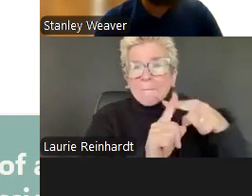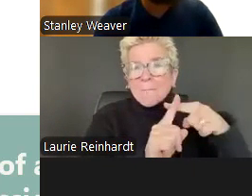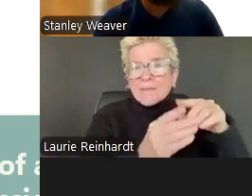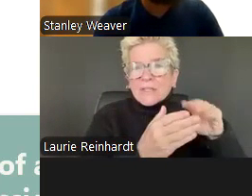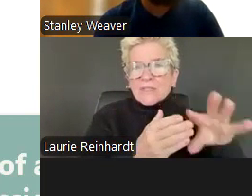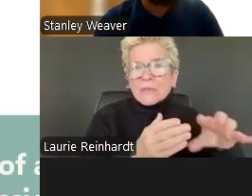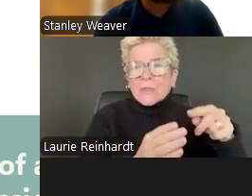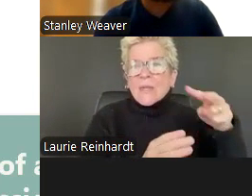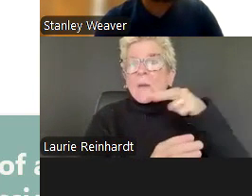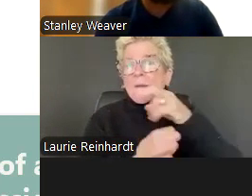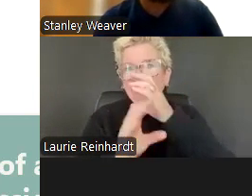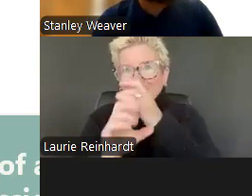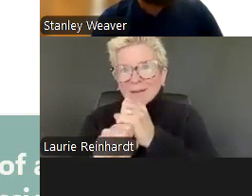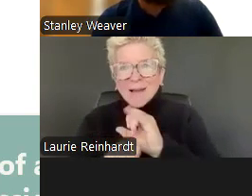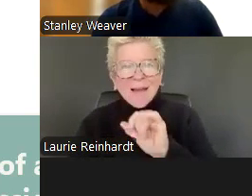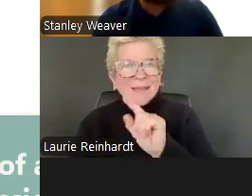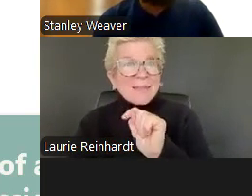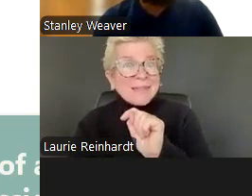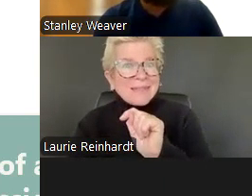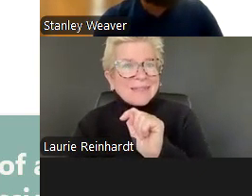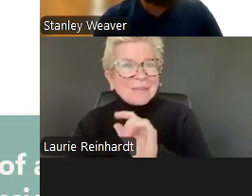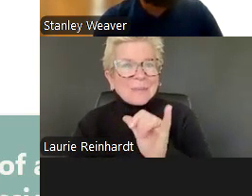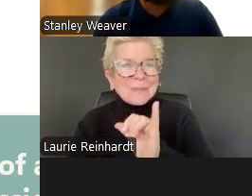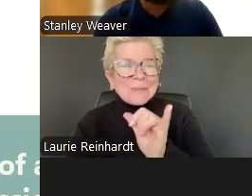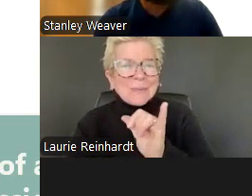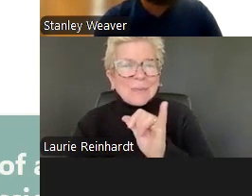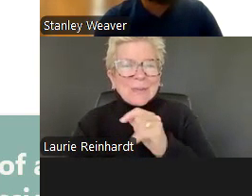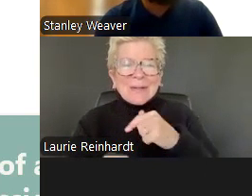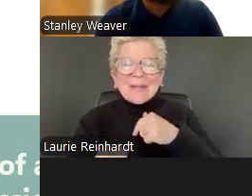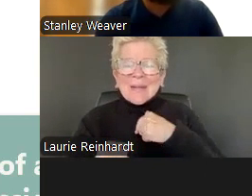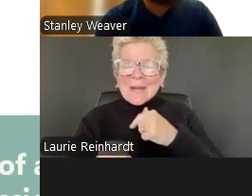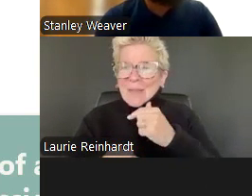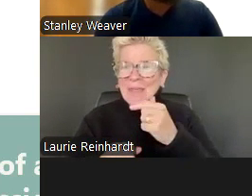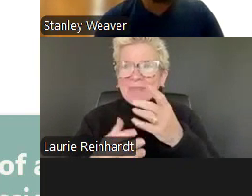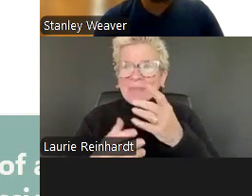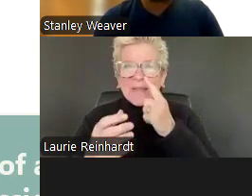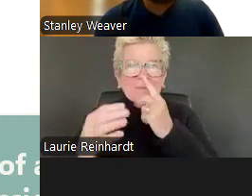is a big component of the pathway trajectory that they would like to go into they can do a